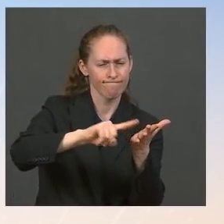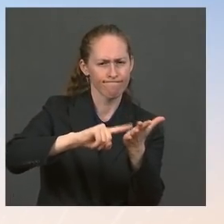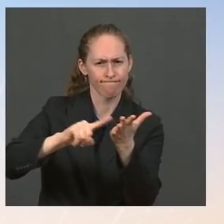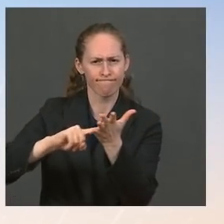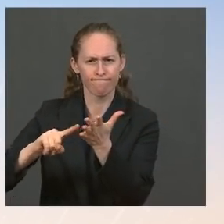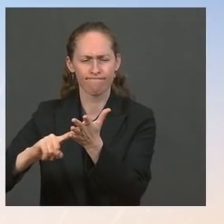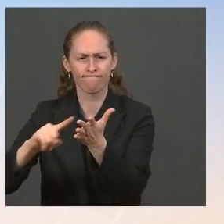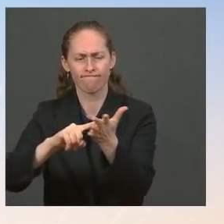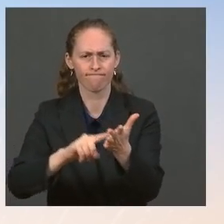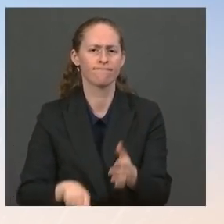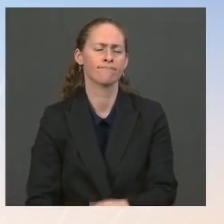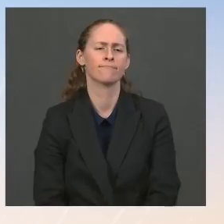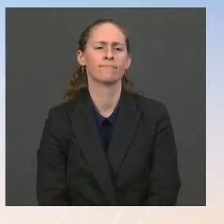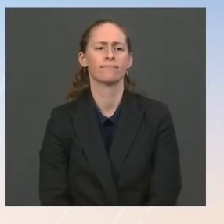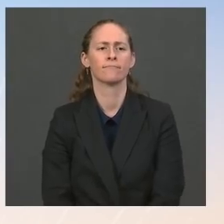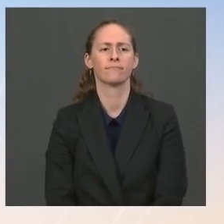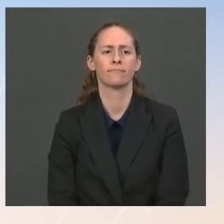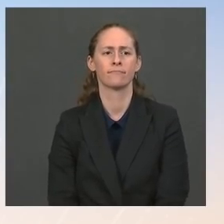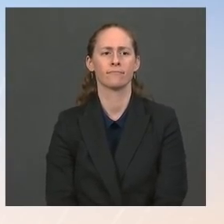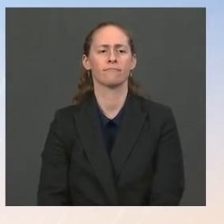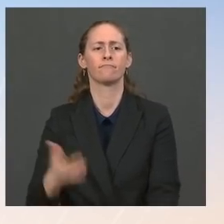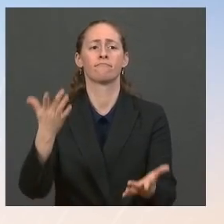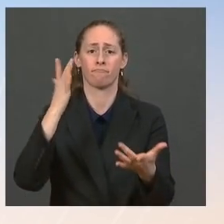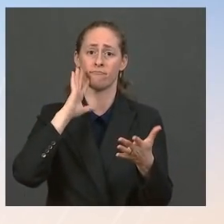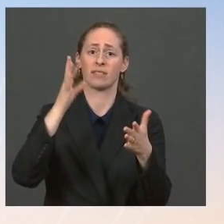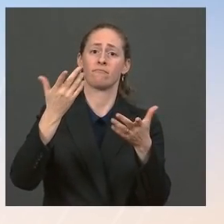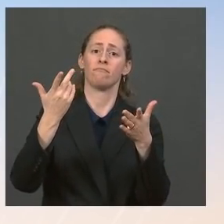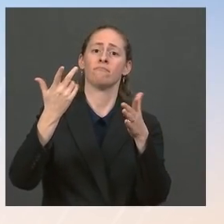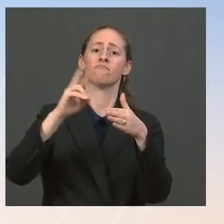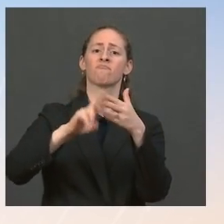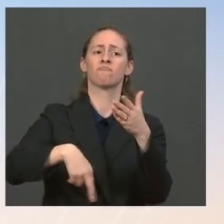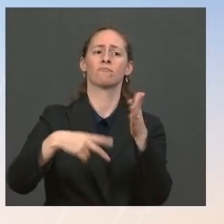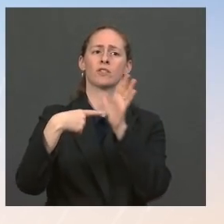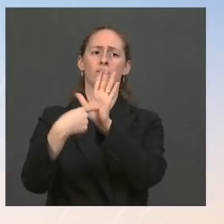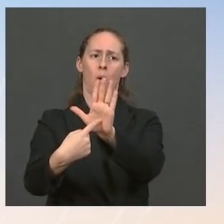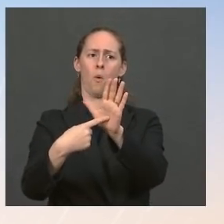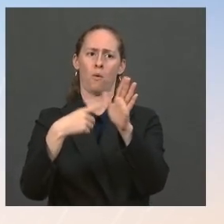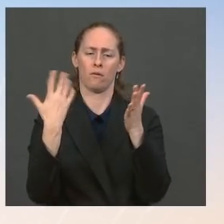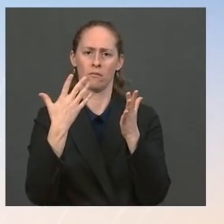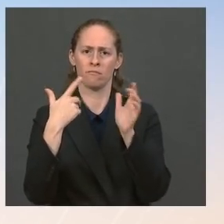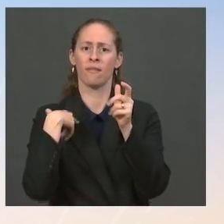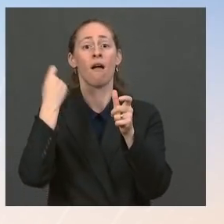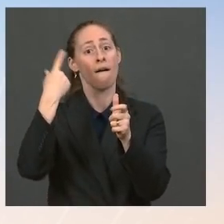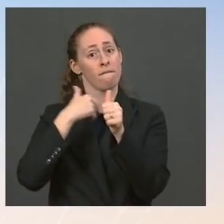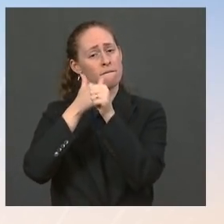the results will be compelled by the facts that are adduced and nothing less.